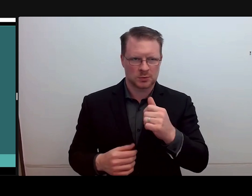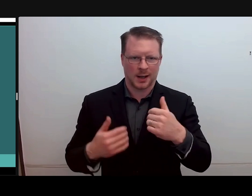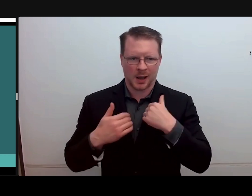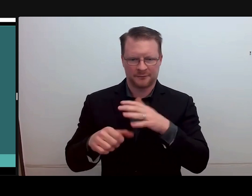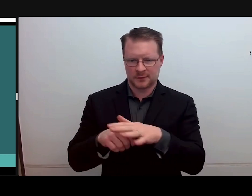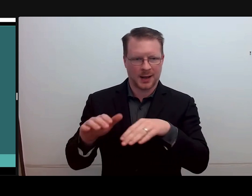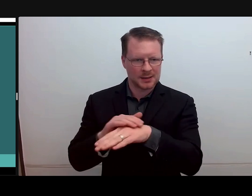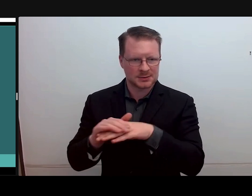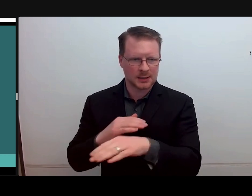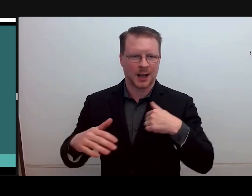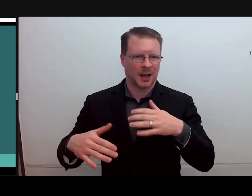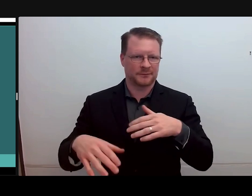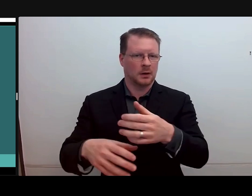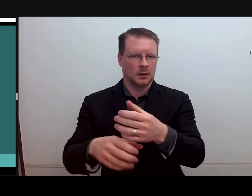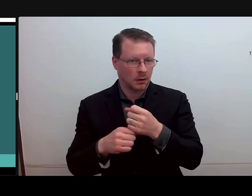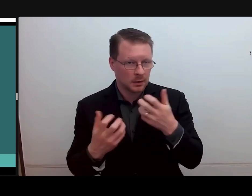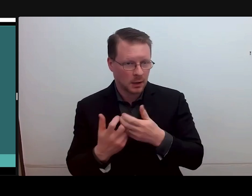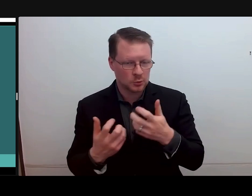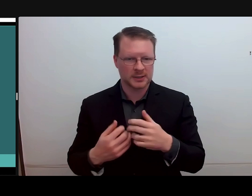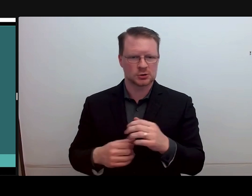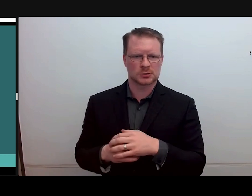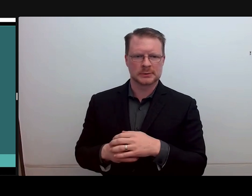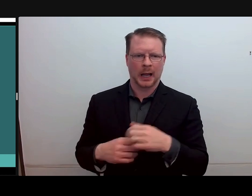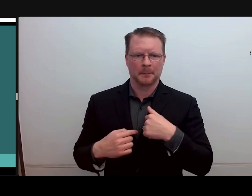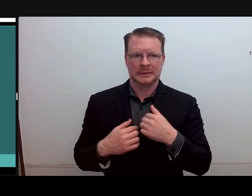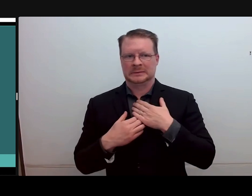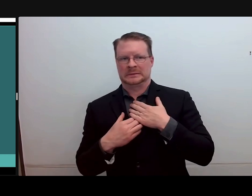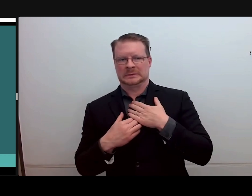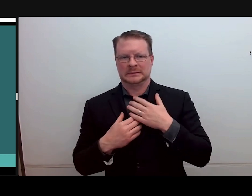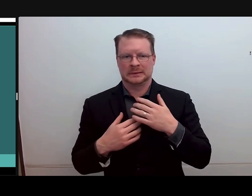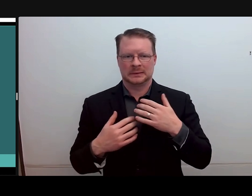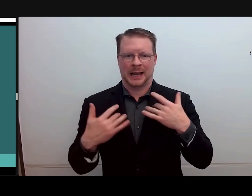but have indicated that they do not need accommodations